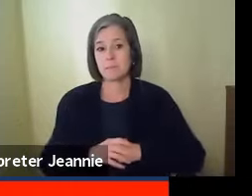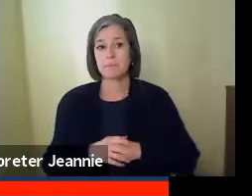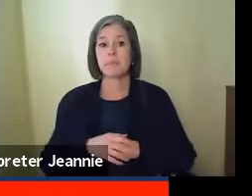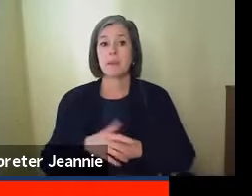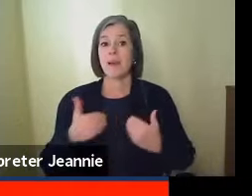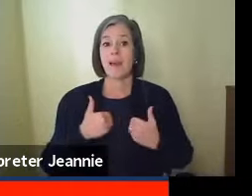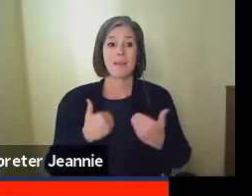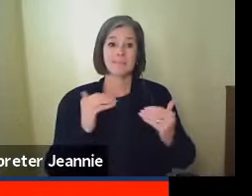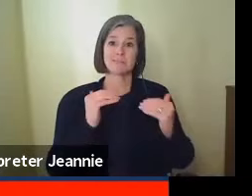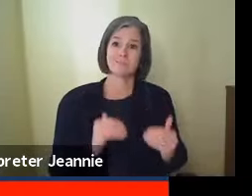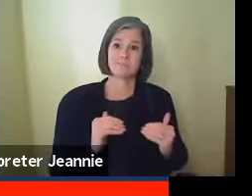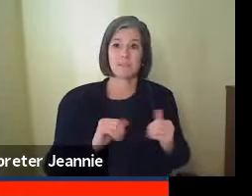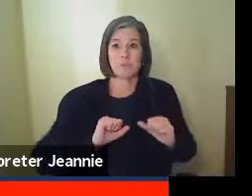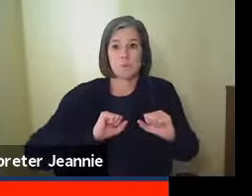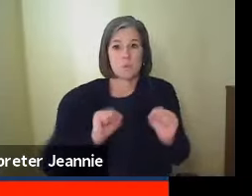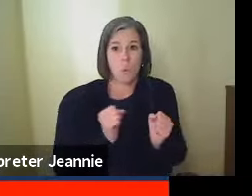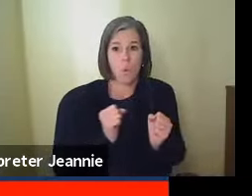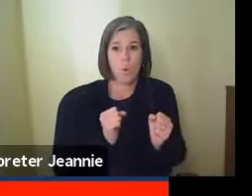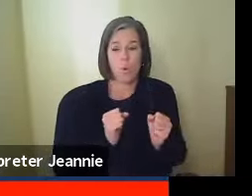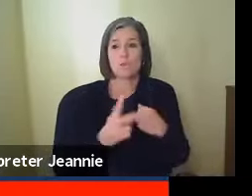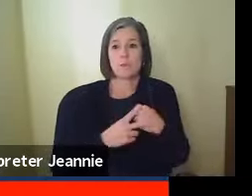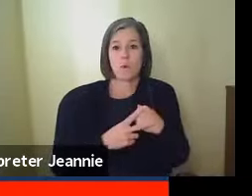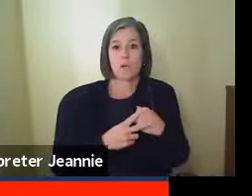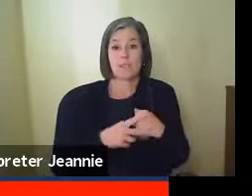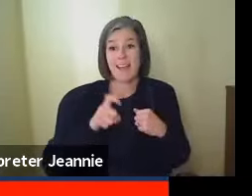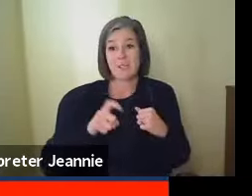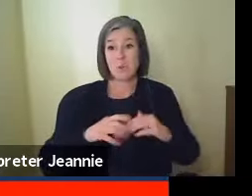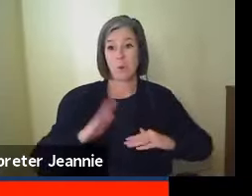arctic temperatures that you hear on the news to minus 70-degree Celsius